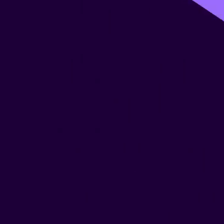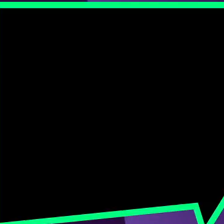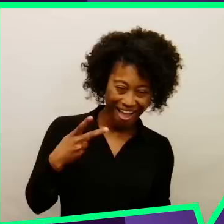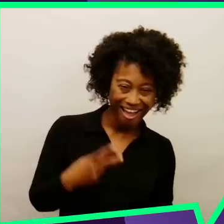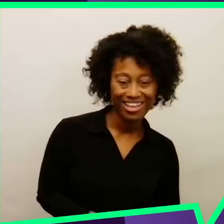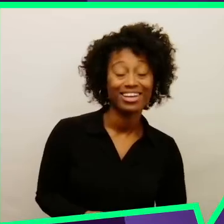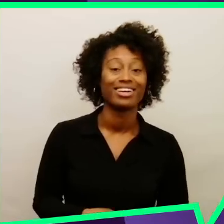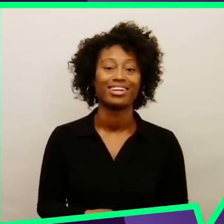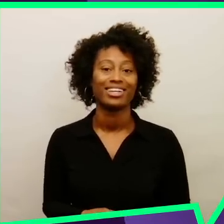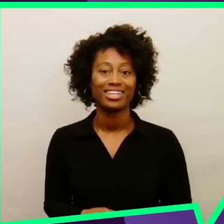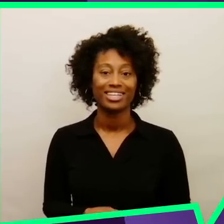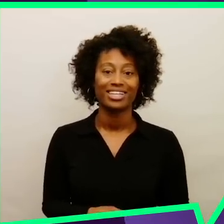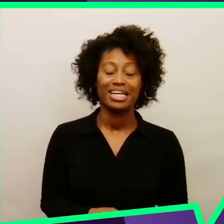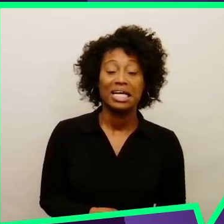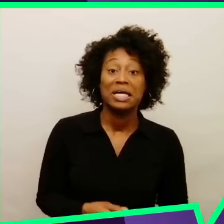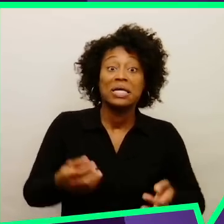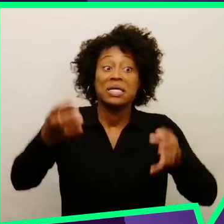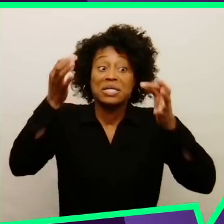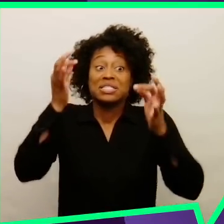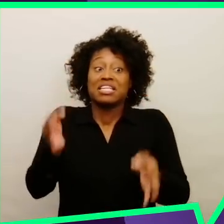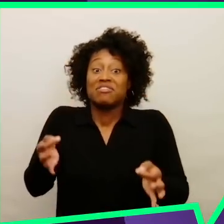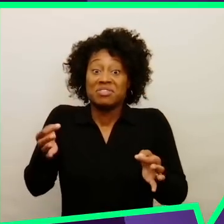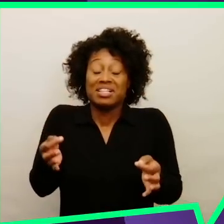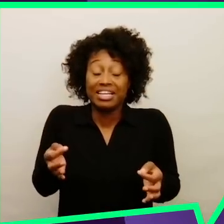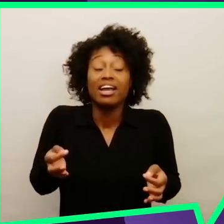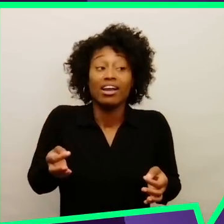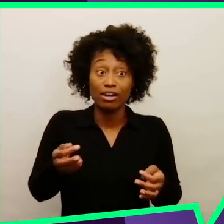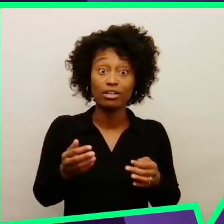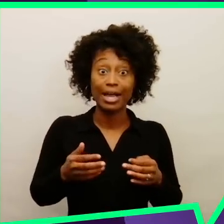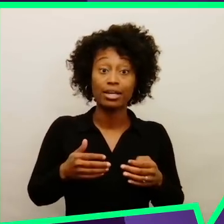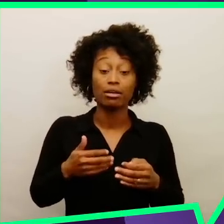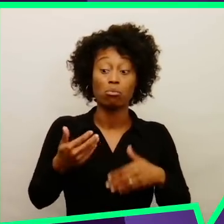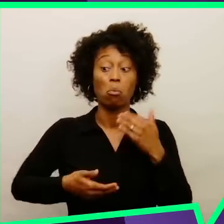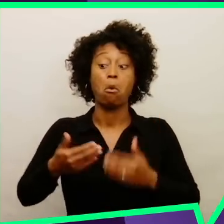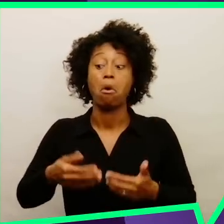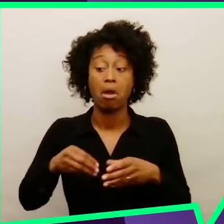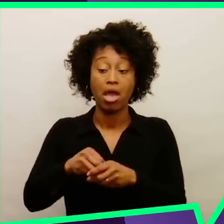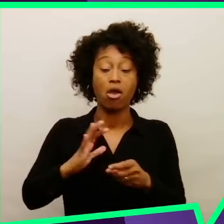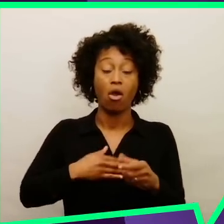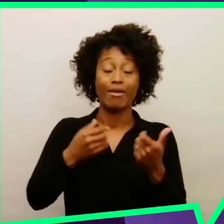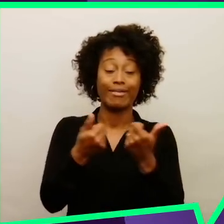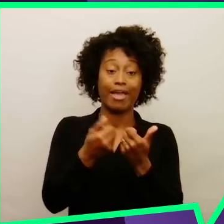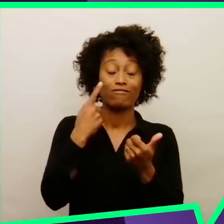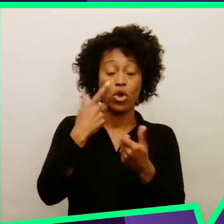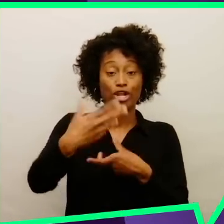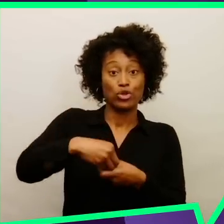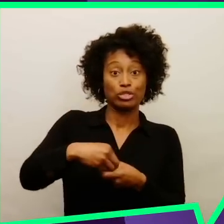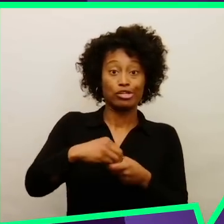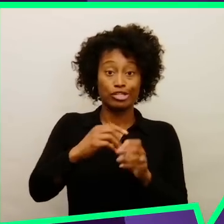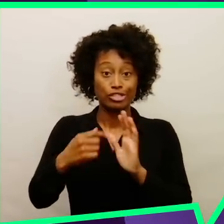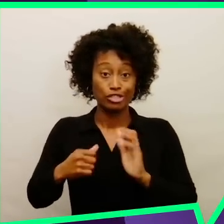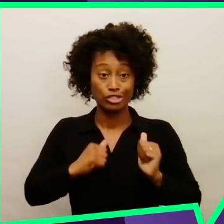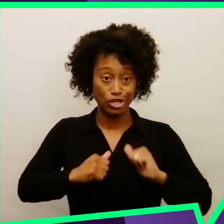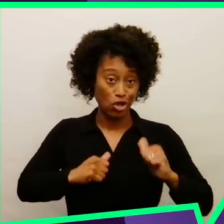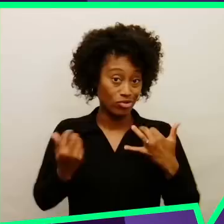Welcome back. We are definitely knee deep in our Gaming For Inclusion Showcase here today.